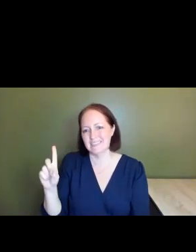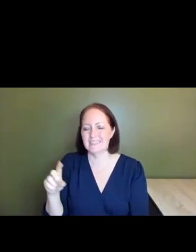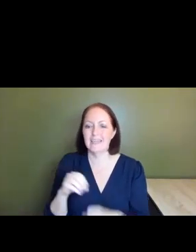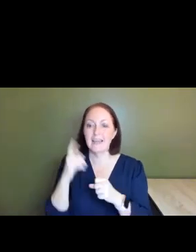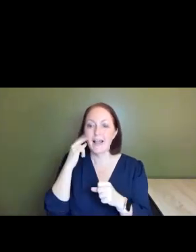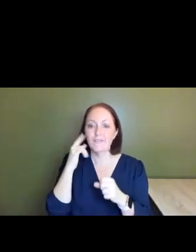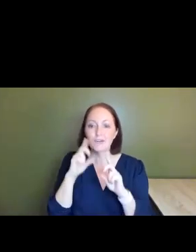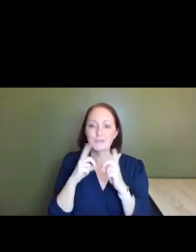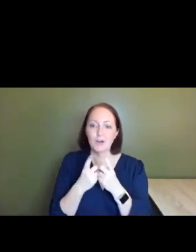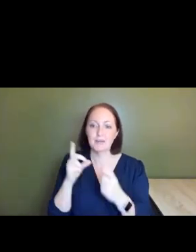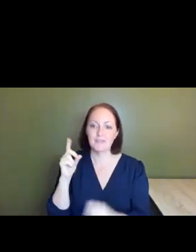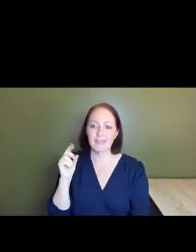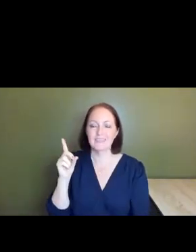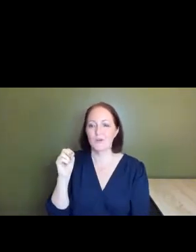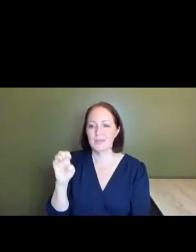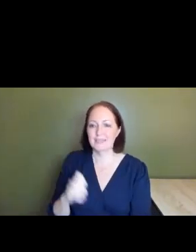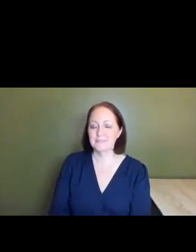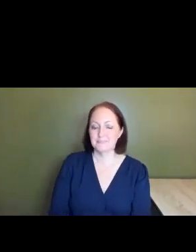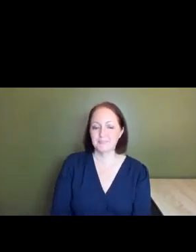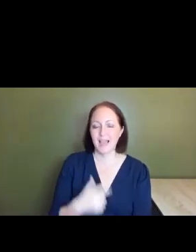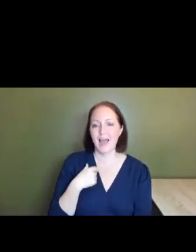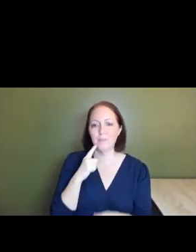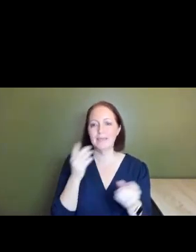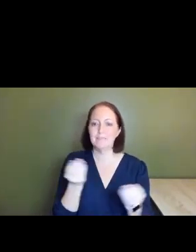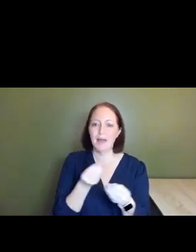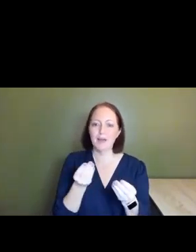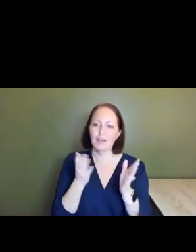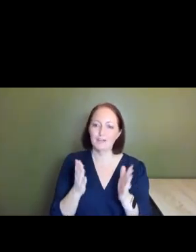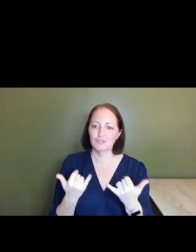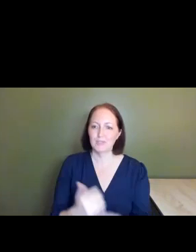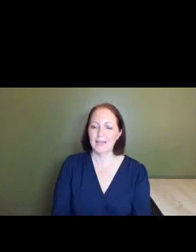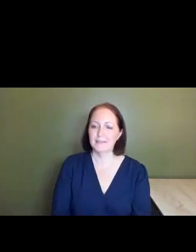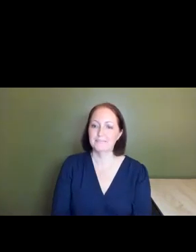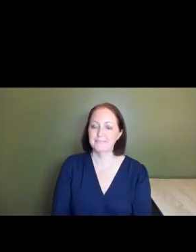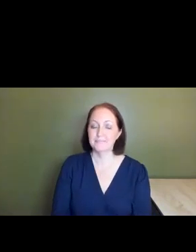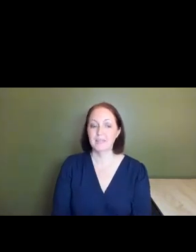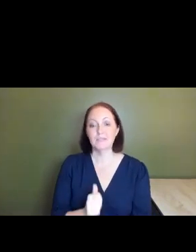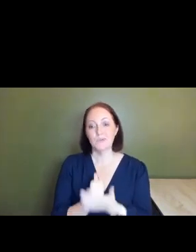Department of Education. I will be your moderator today. To help answer your questions and make